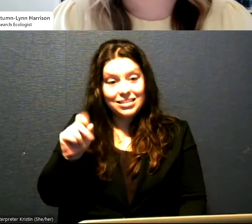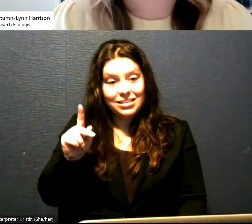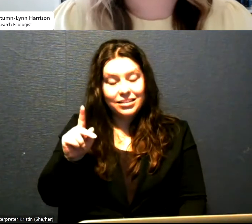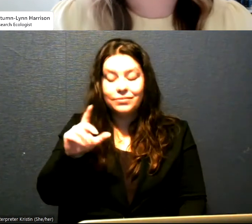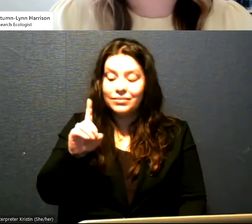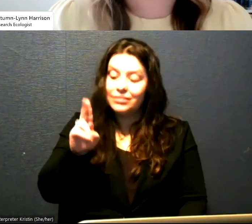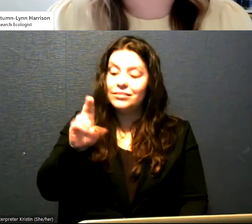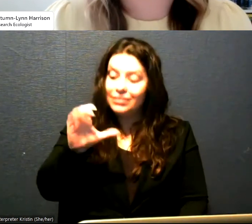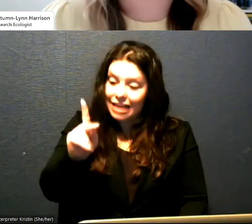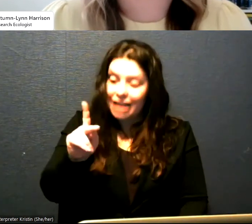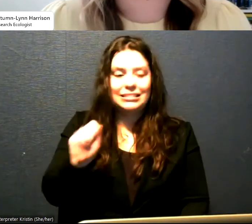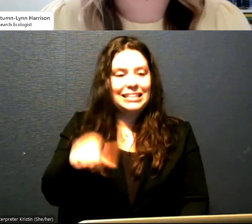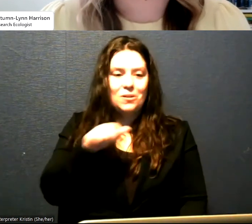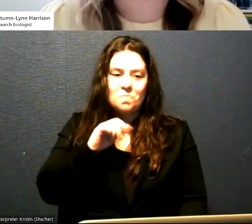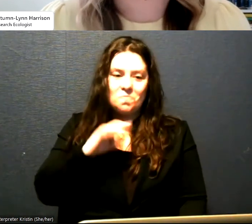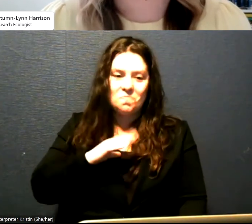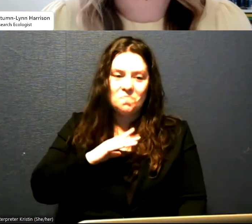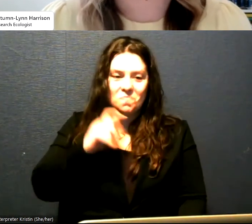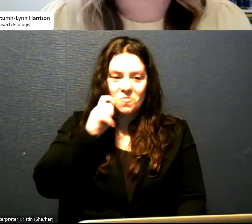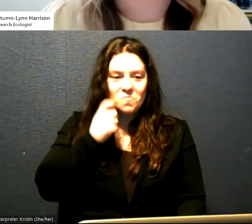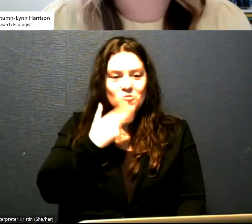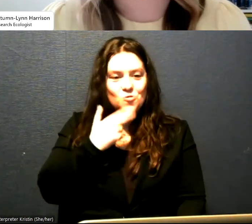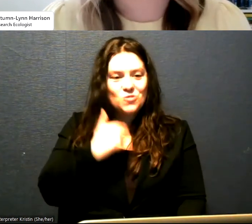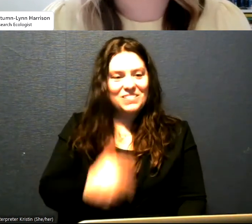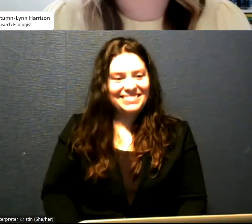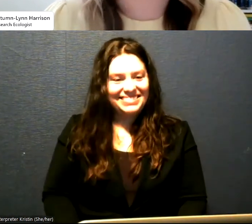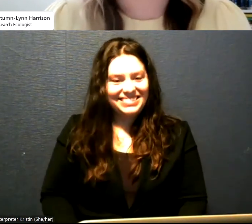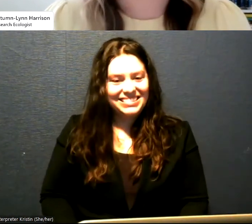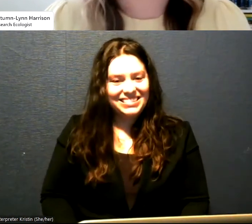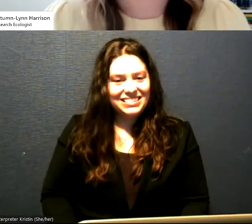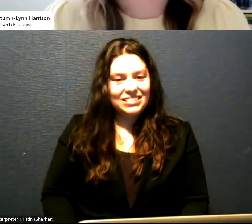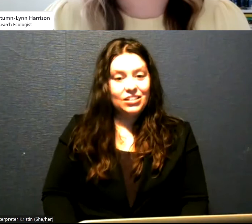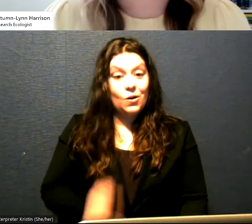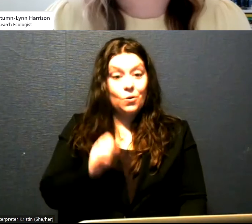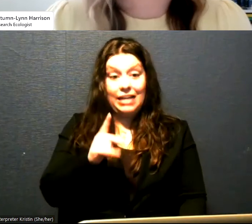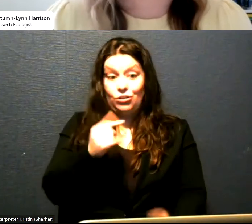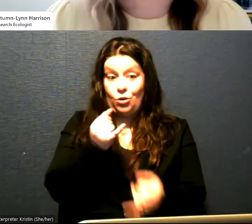Erika: Amazing. So we have five minutes left, so I’m going to launch our final poll just in case people have